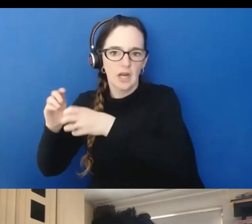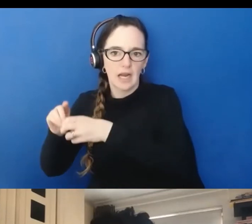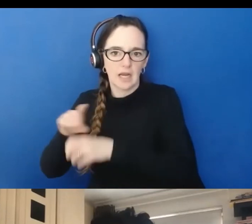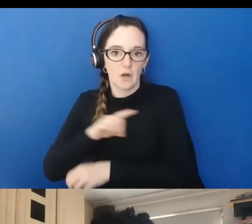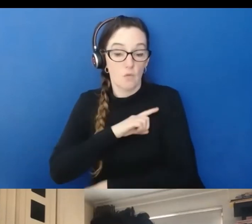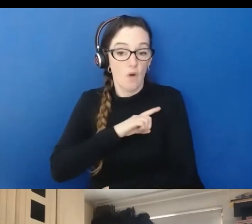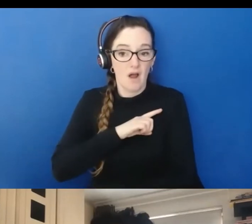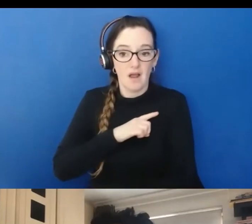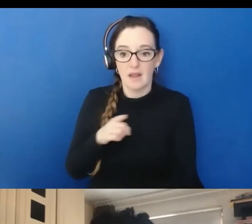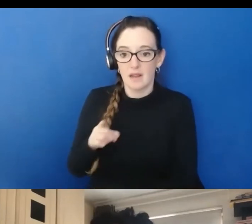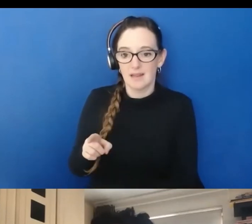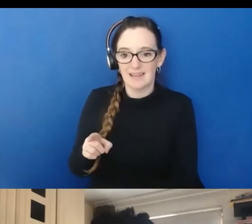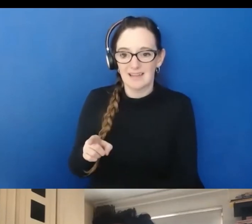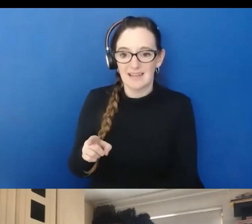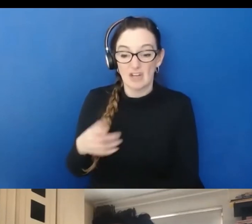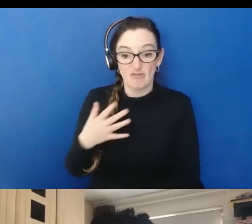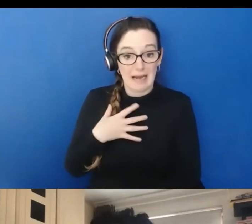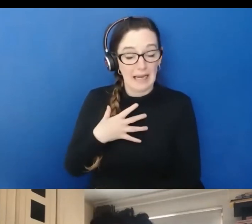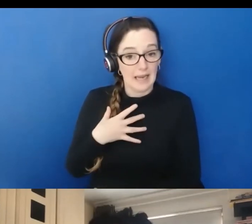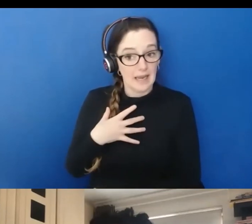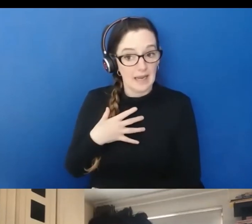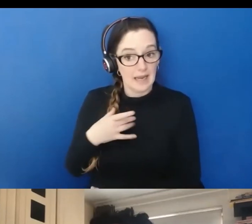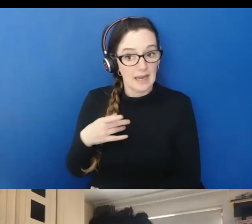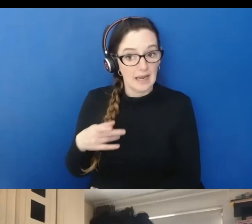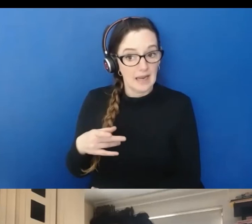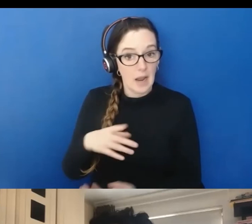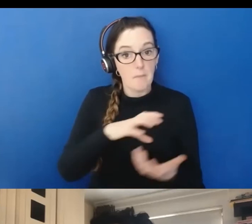huge dynamic changes to the blockchain are being